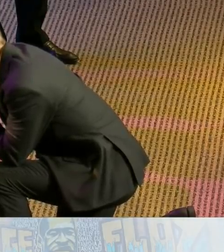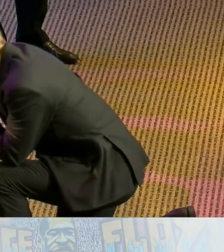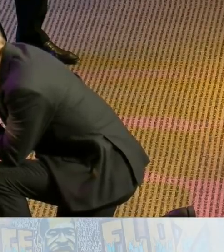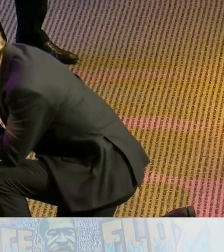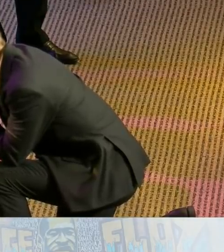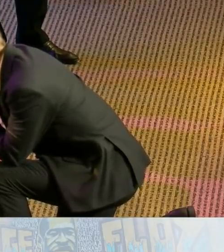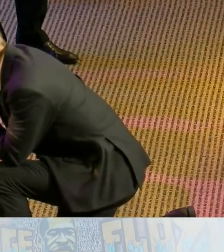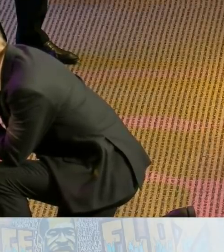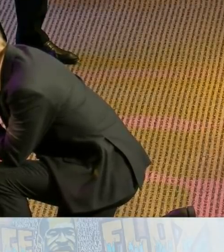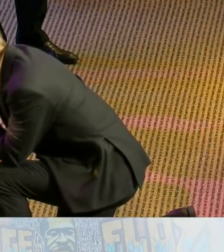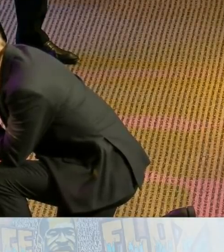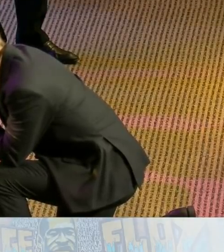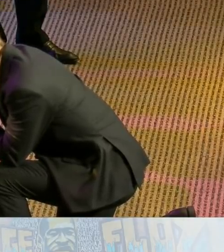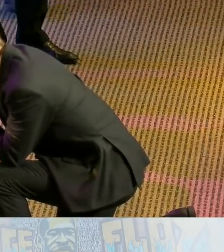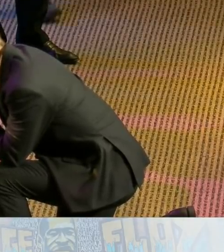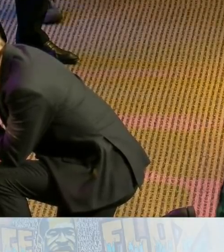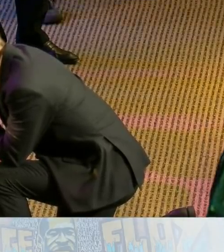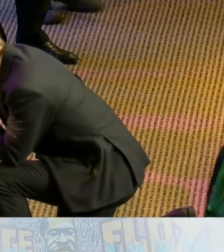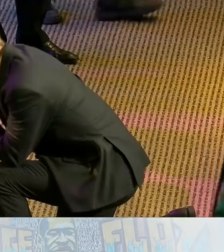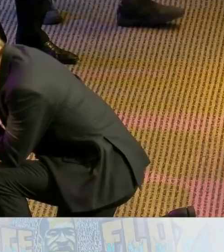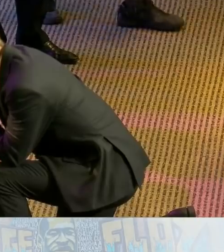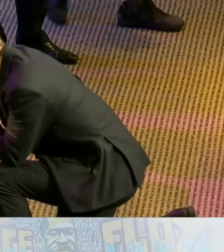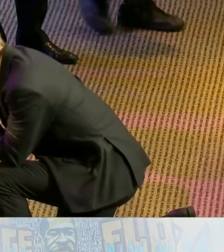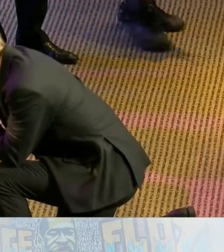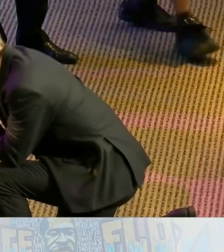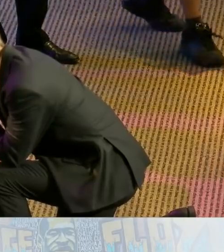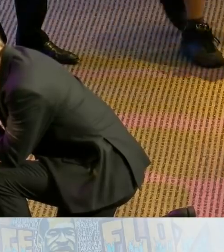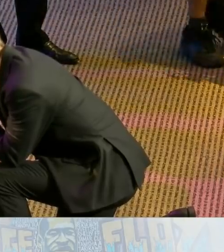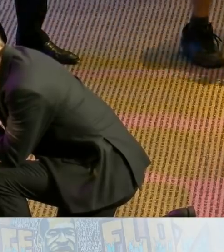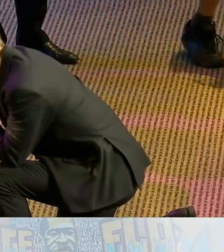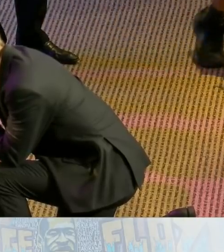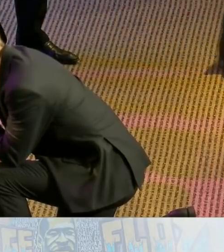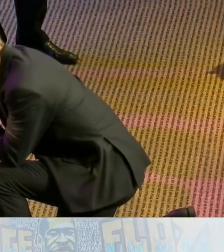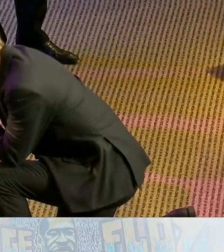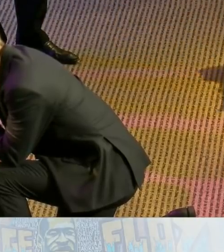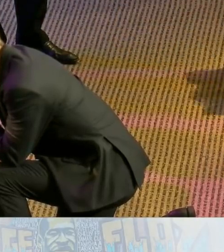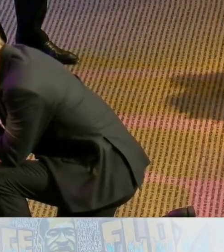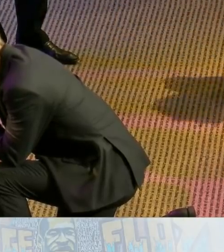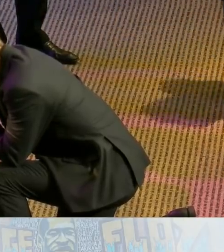THIS IS MAYOR OR JACOB. HE WAS CRYING, PUTTING A HAND ON THE CASKET OF GEORGE FLOYD?